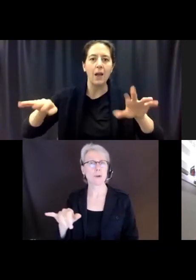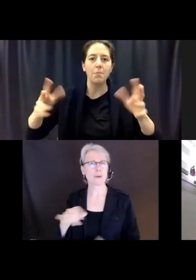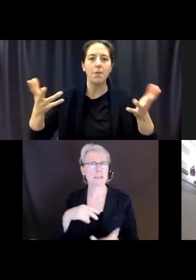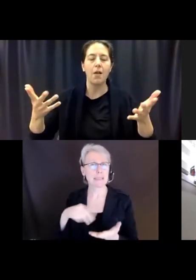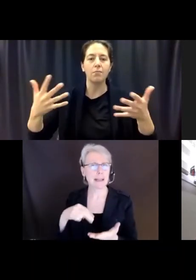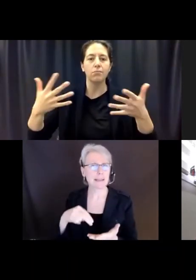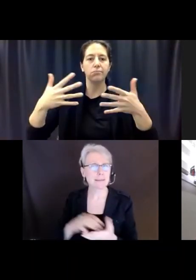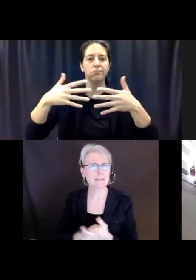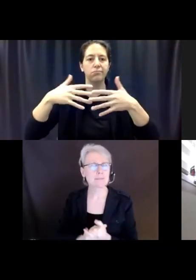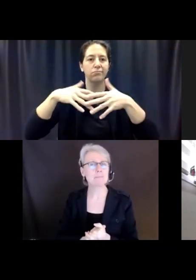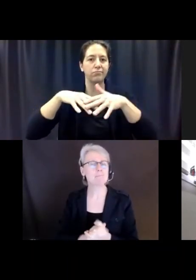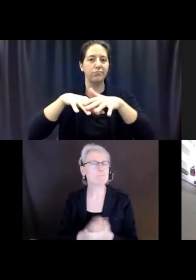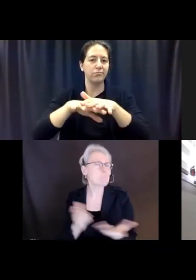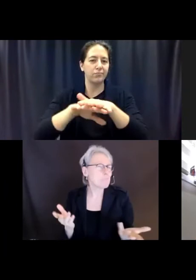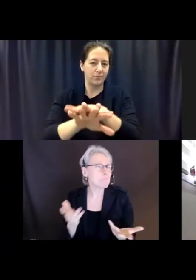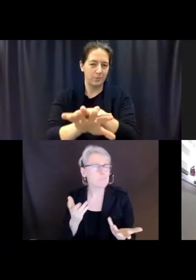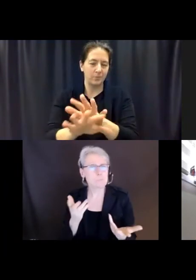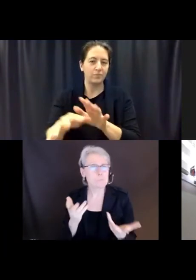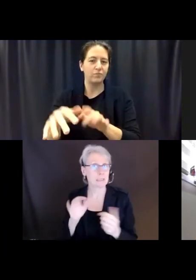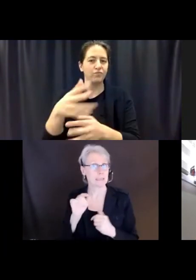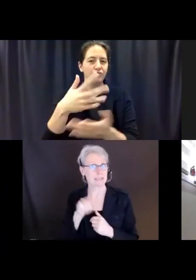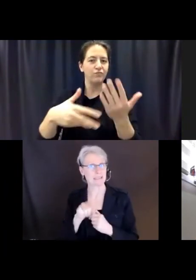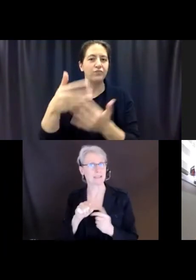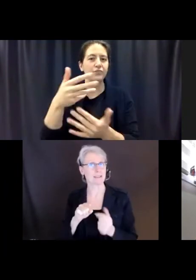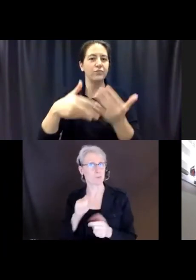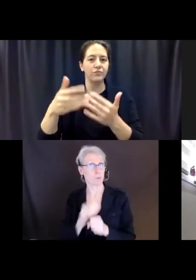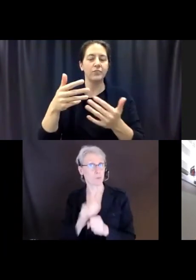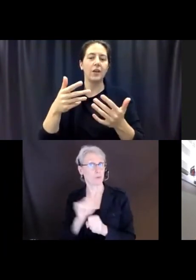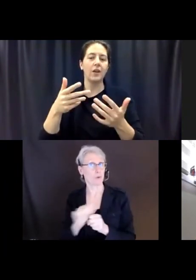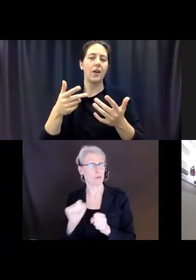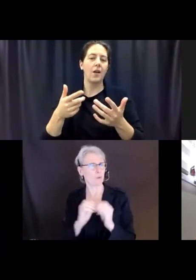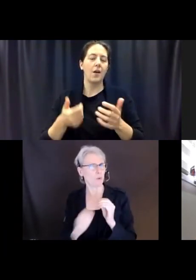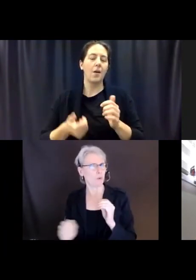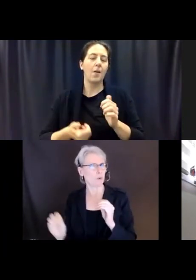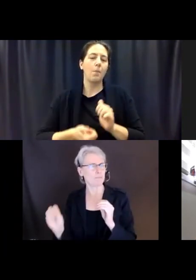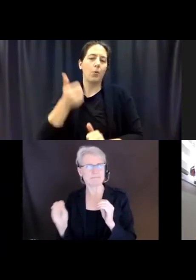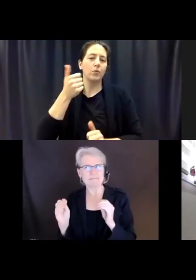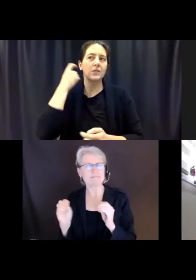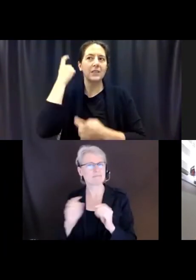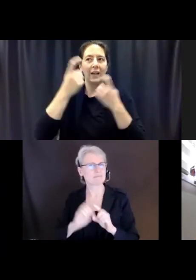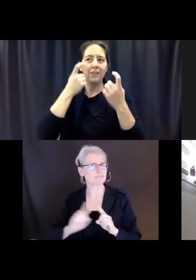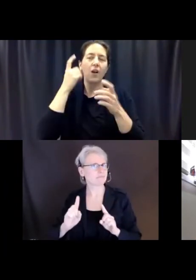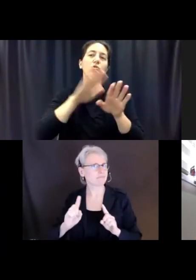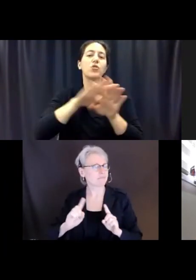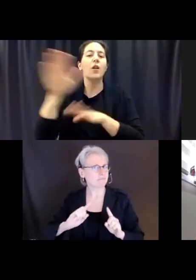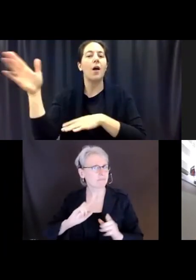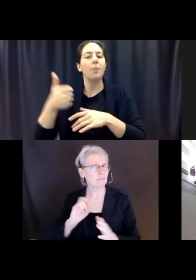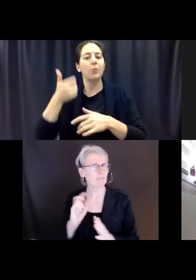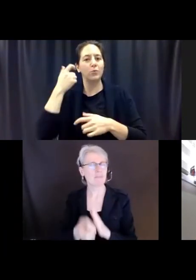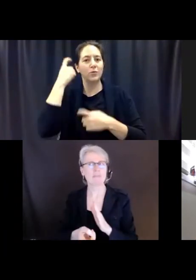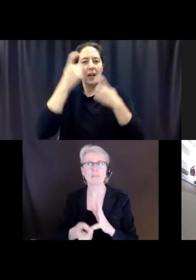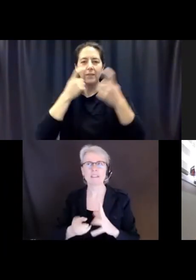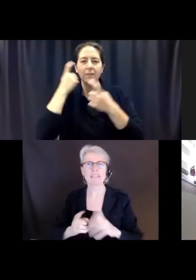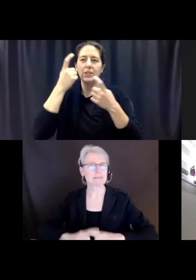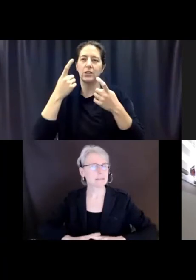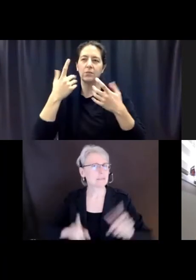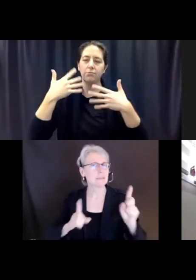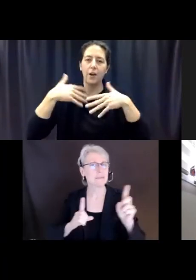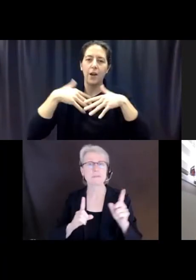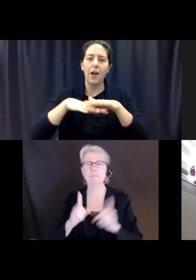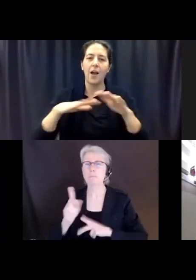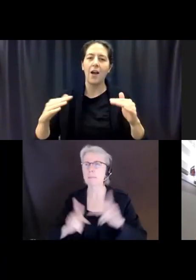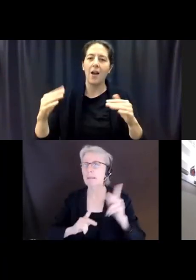DANCE, THIS IS SOMETHING NEW. AND WE'RE INCLUDING MORE PEOPLE, WE ARE THINKING ABOUT BEING MORE